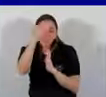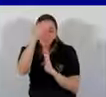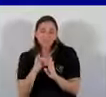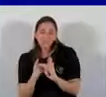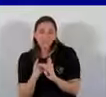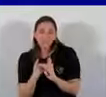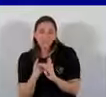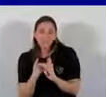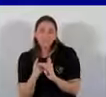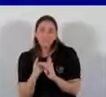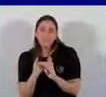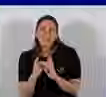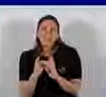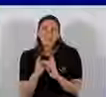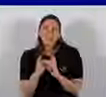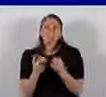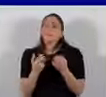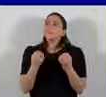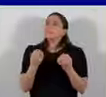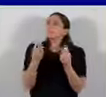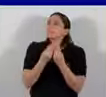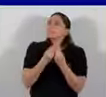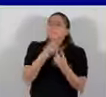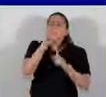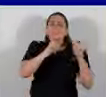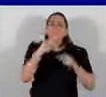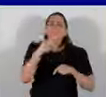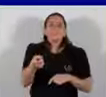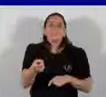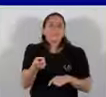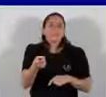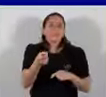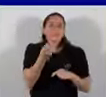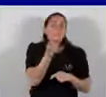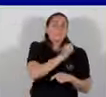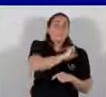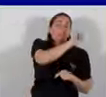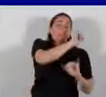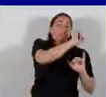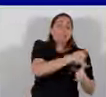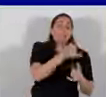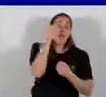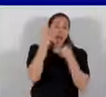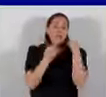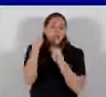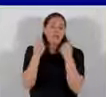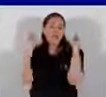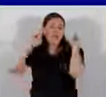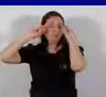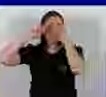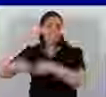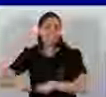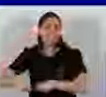We were going to drop by at least 15 points Because they said yes, they managed to lower the inflation